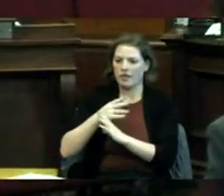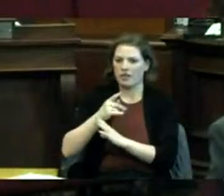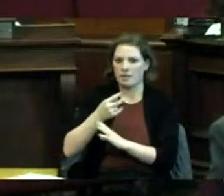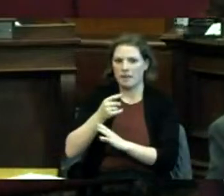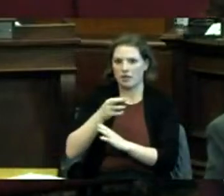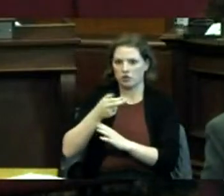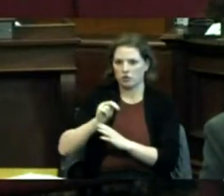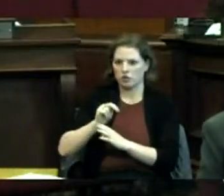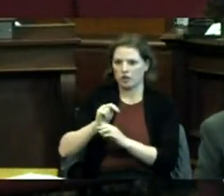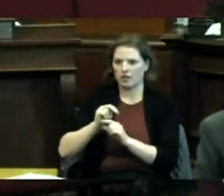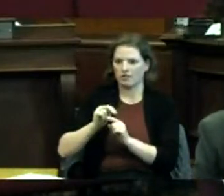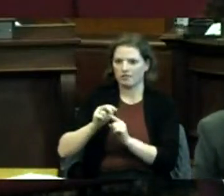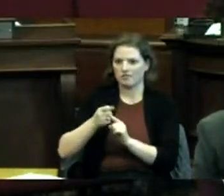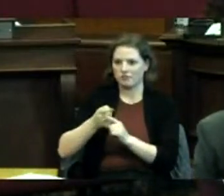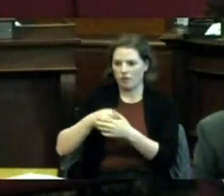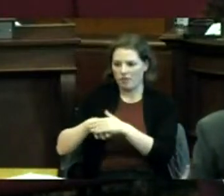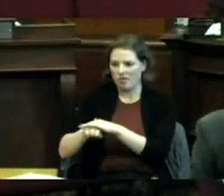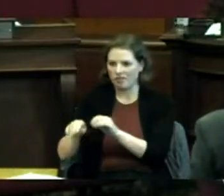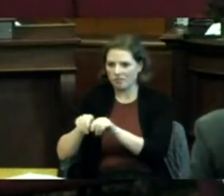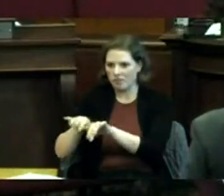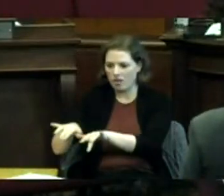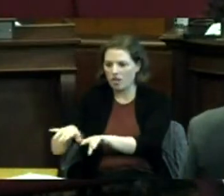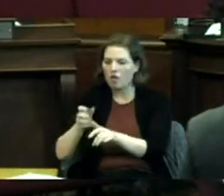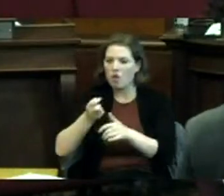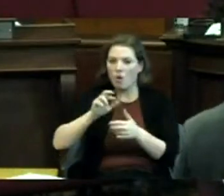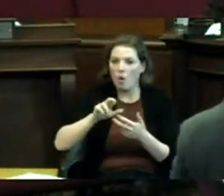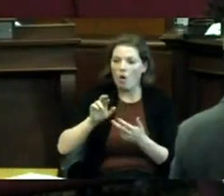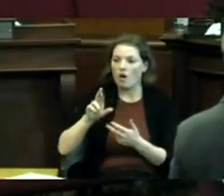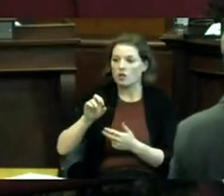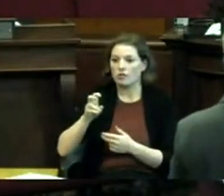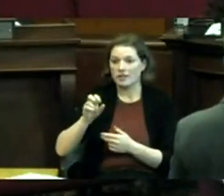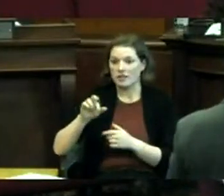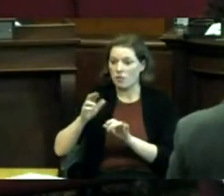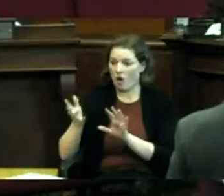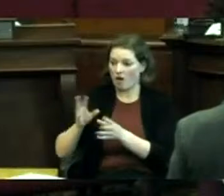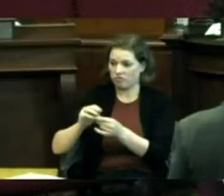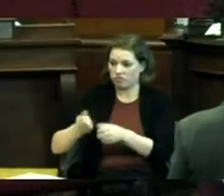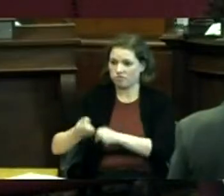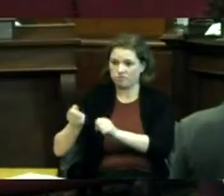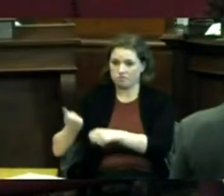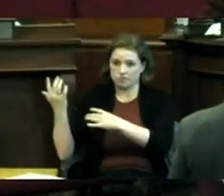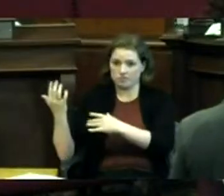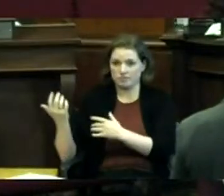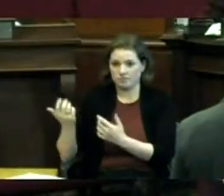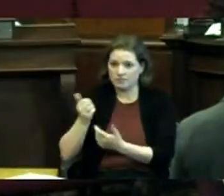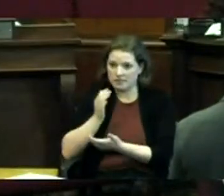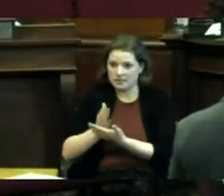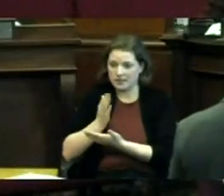to prevent the pathogens from entering, or simply remove the